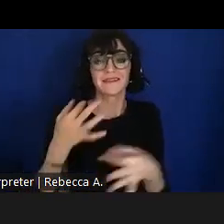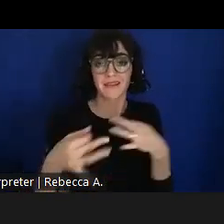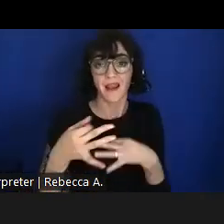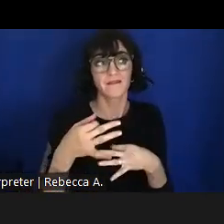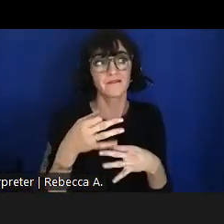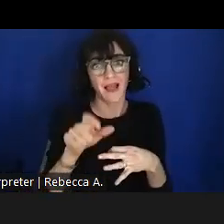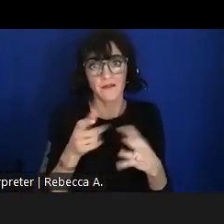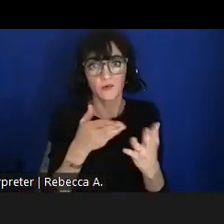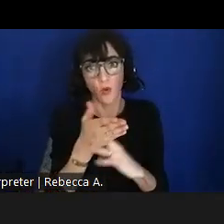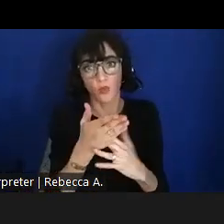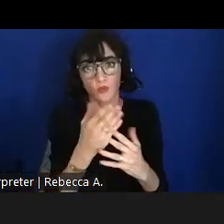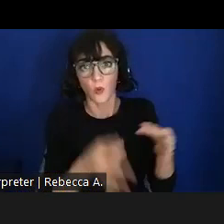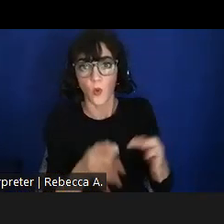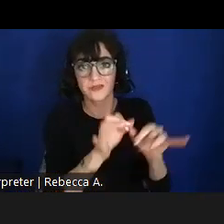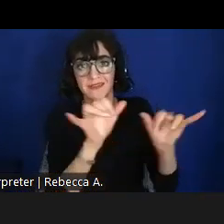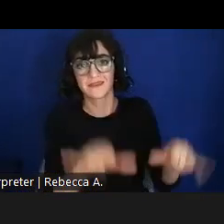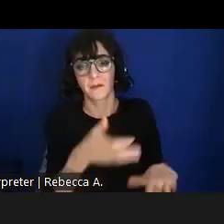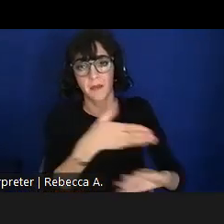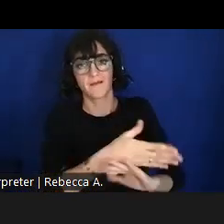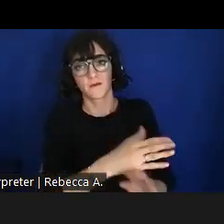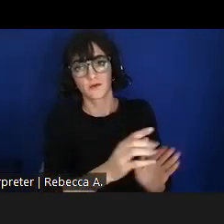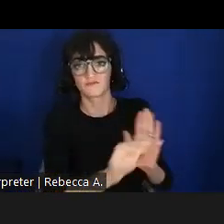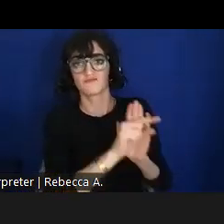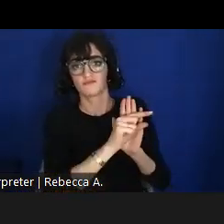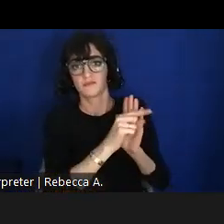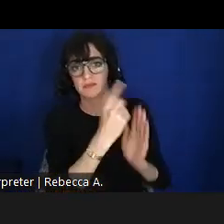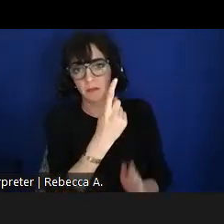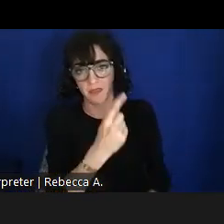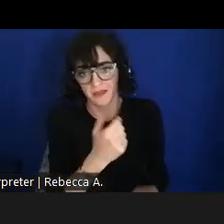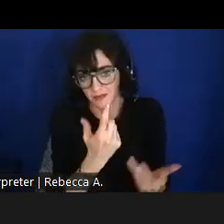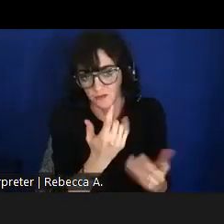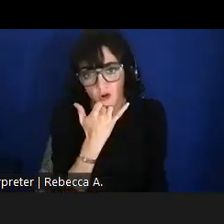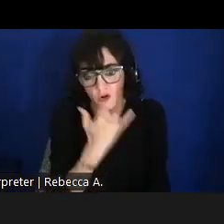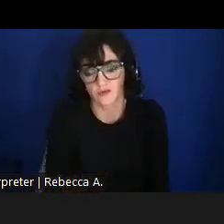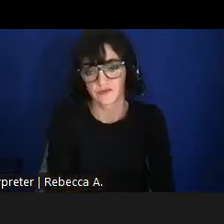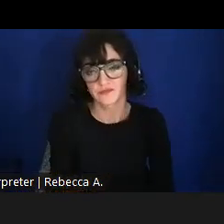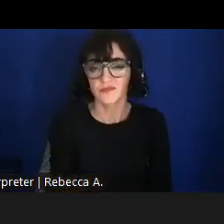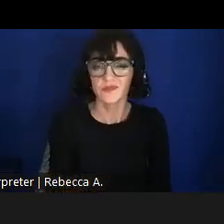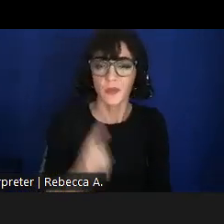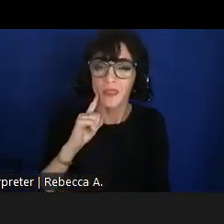so when we are thinking about substance use coercion and domestic violence and Trauma